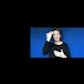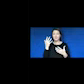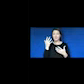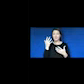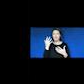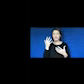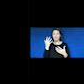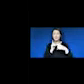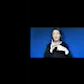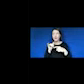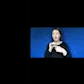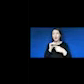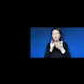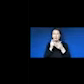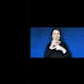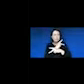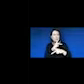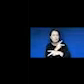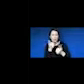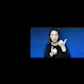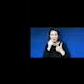at for job development.